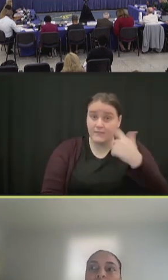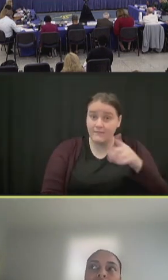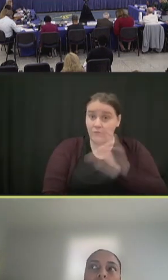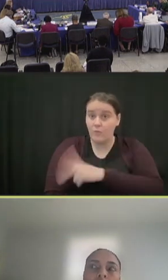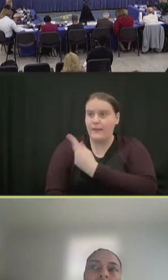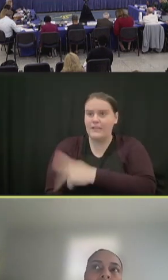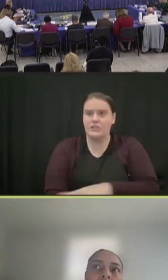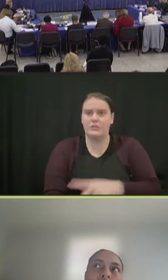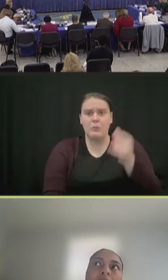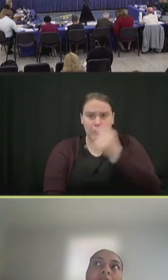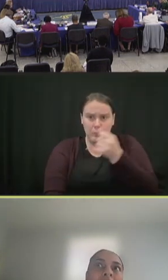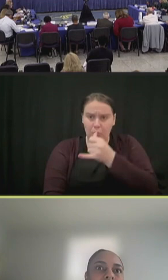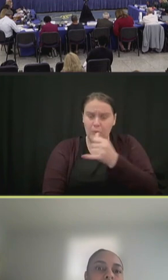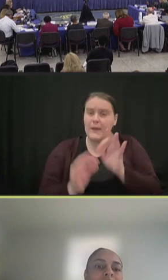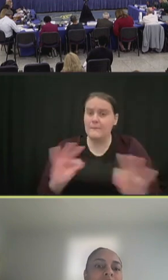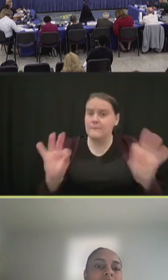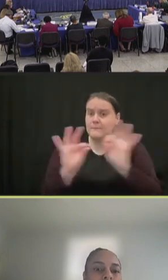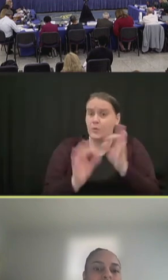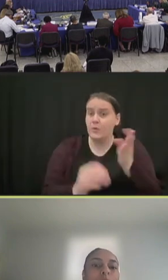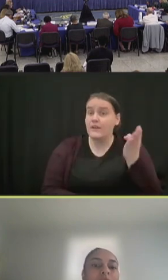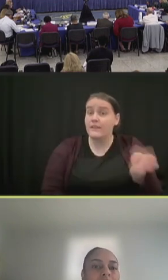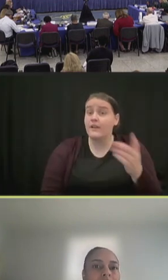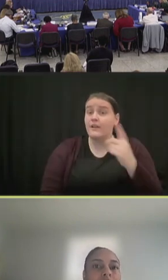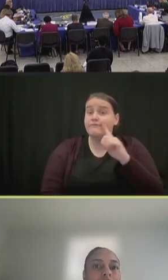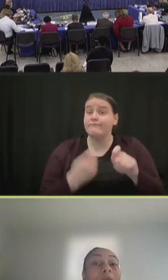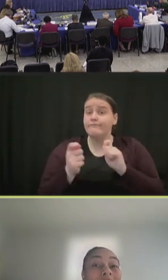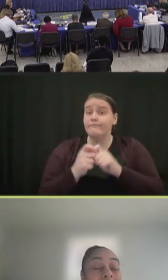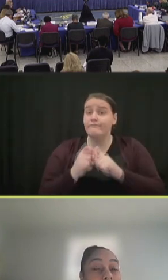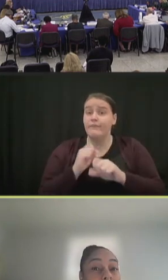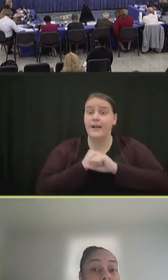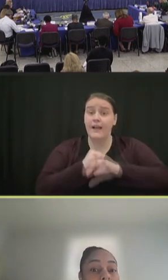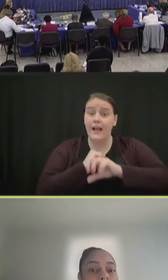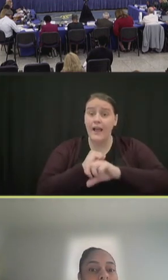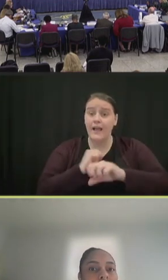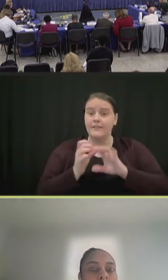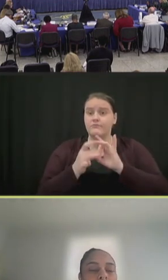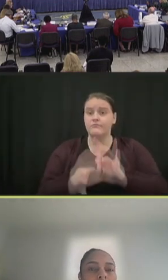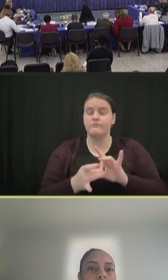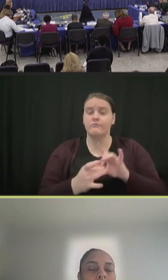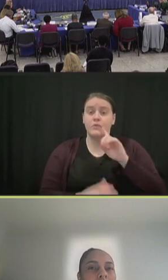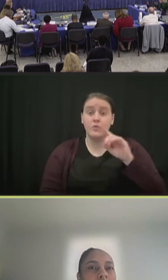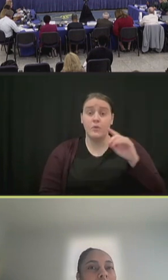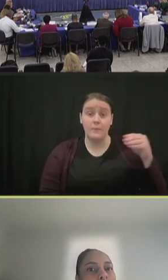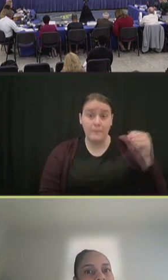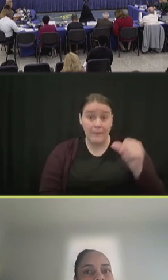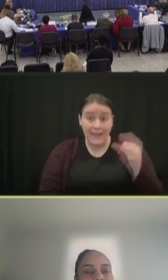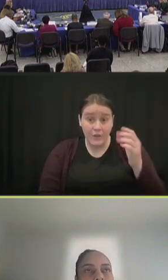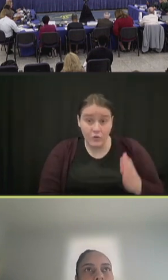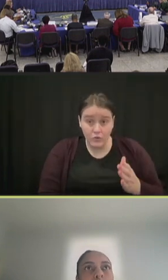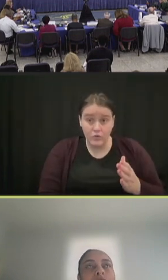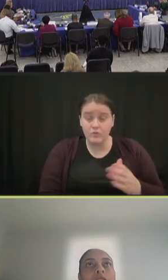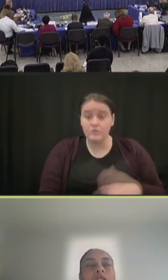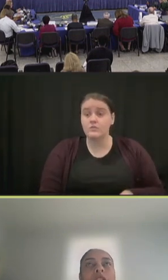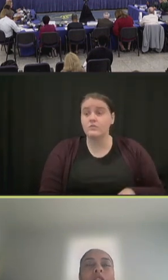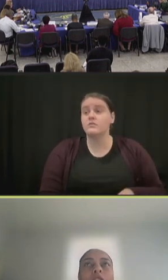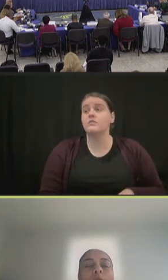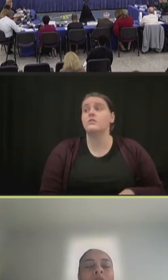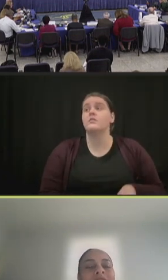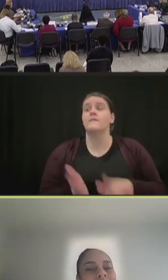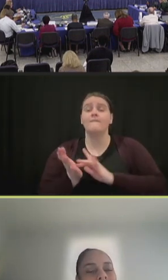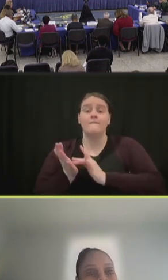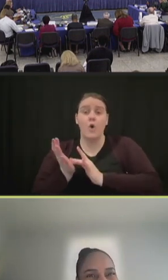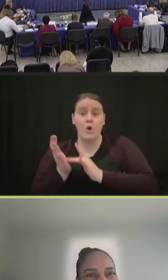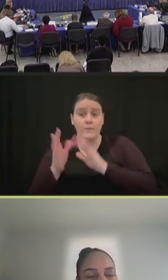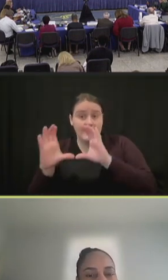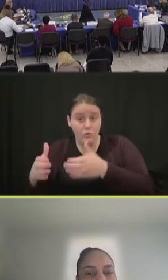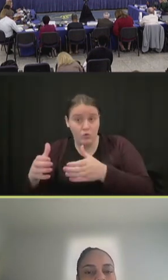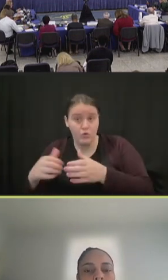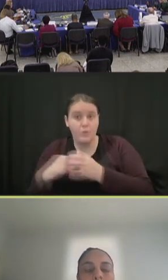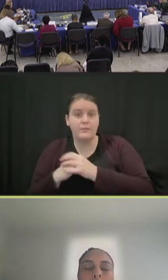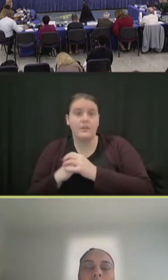We don't have ads specifically speaking to payers and pharmacy groups, necessarily,